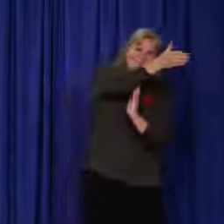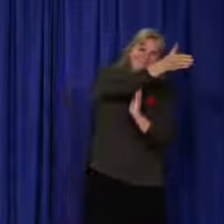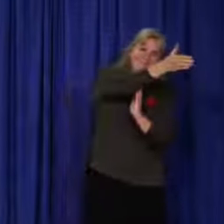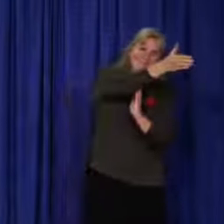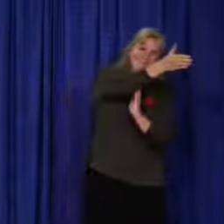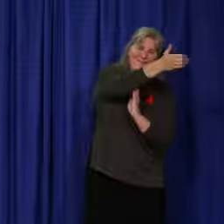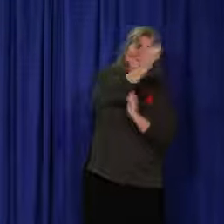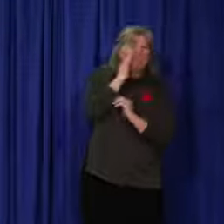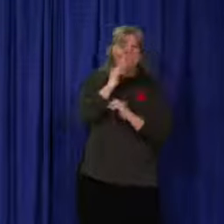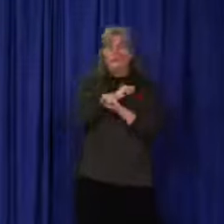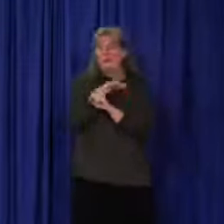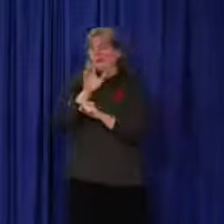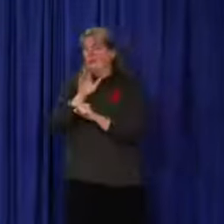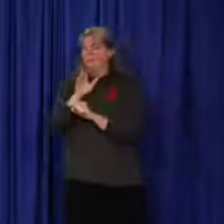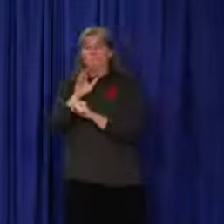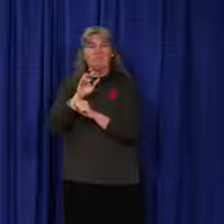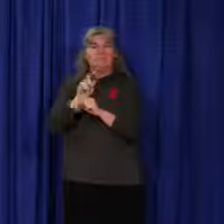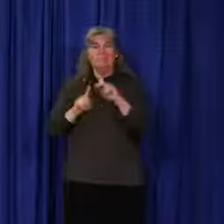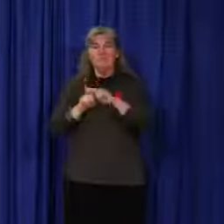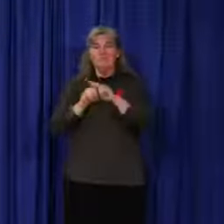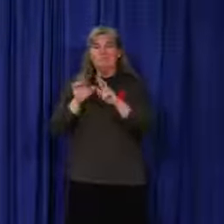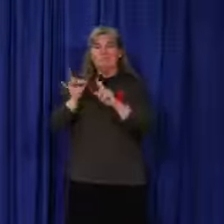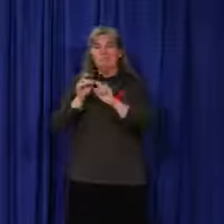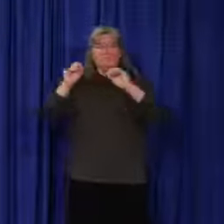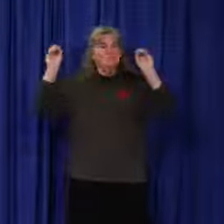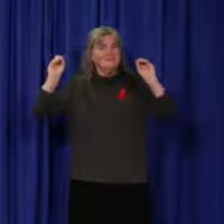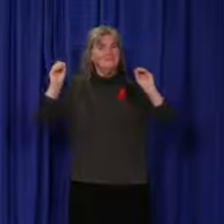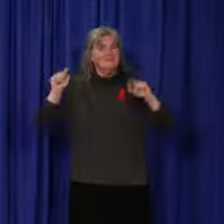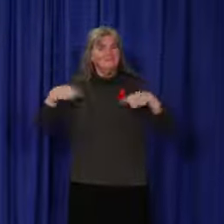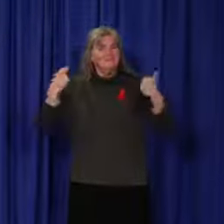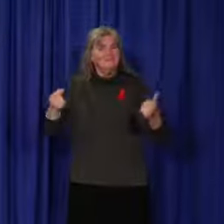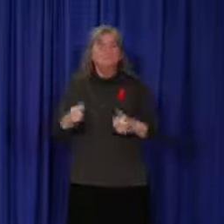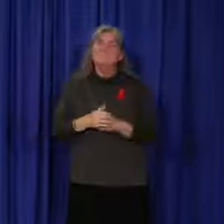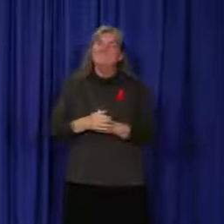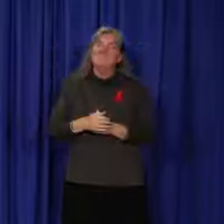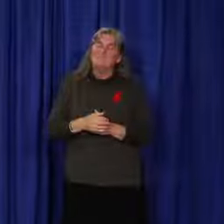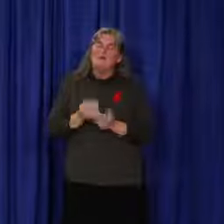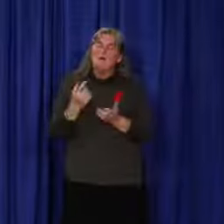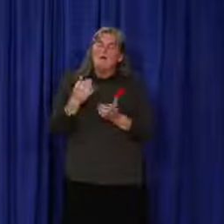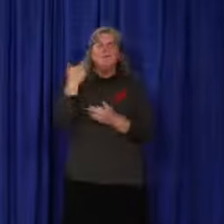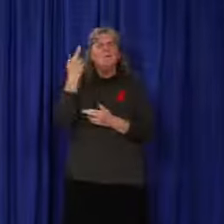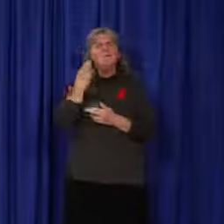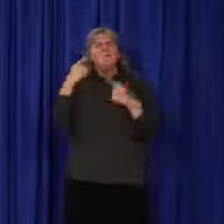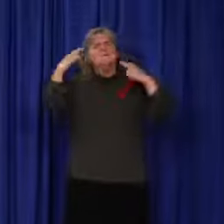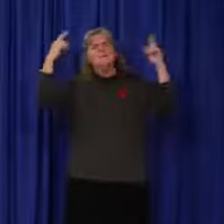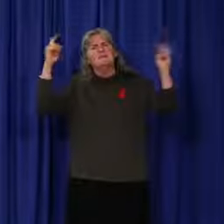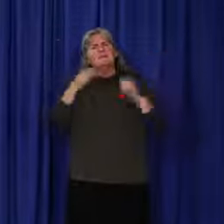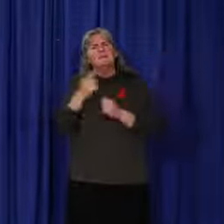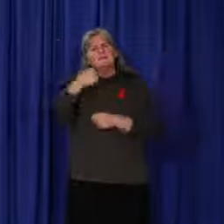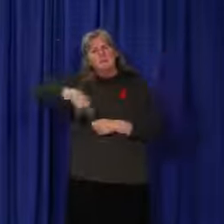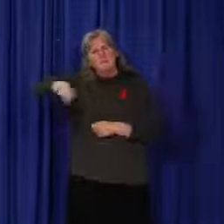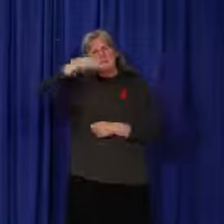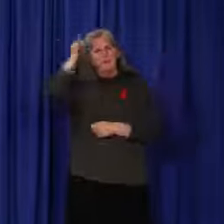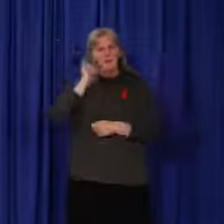Yukoners for continuing to practice the safe six. This continues to be the best way that we can individually